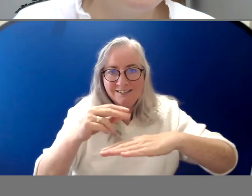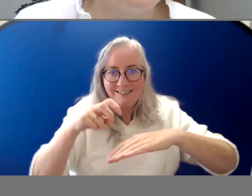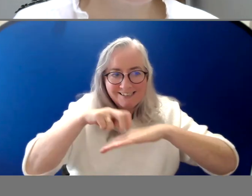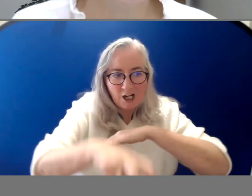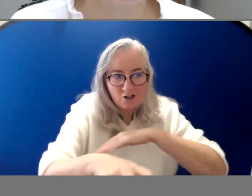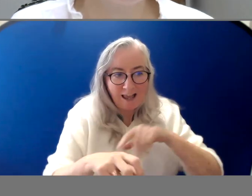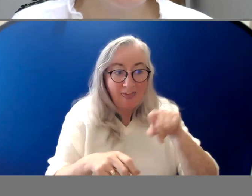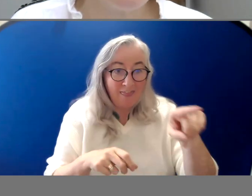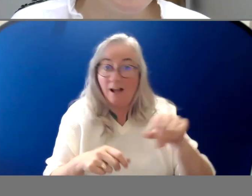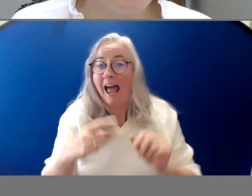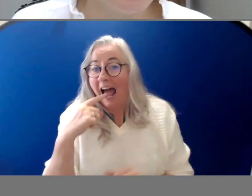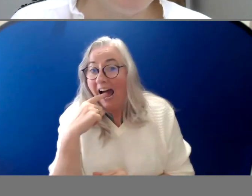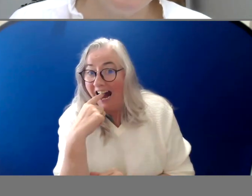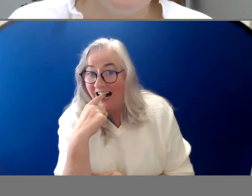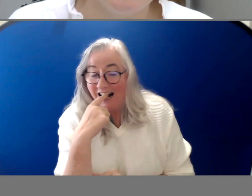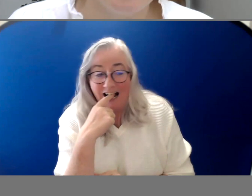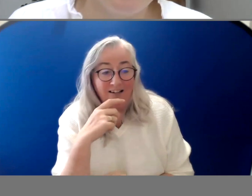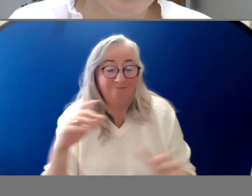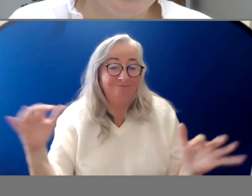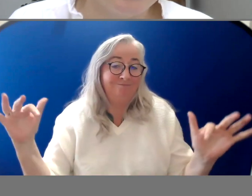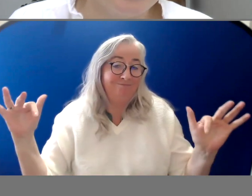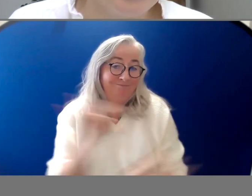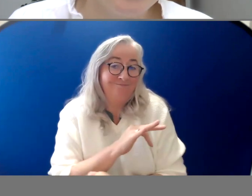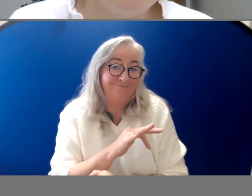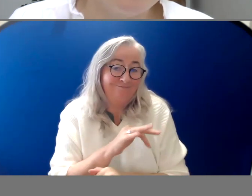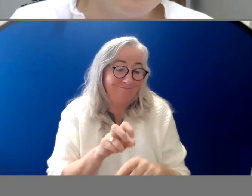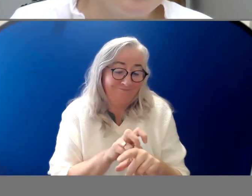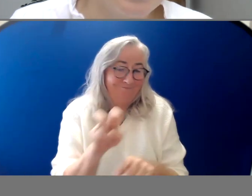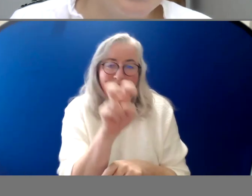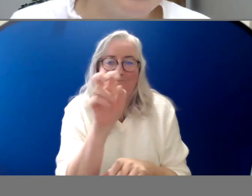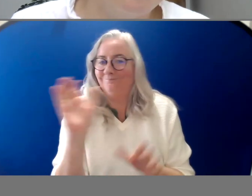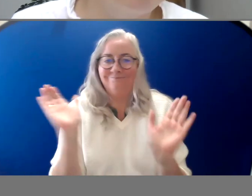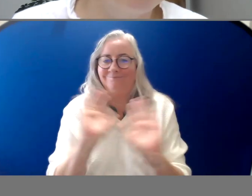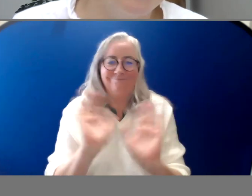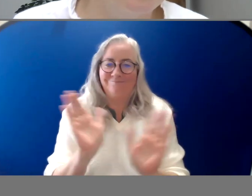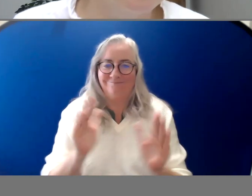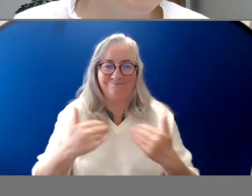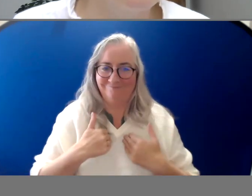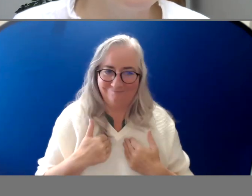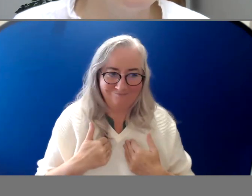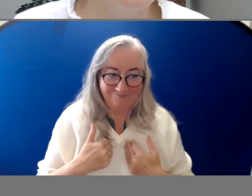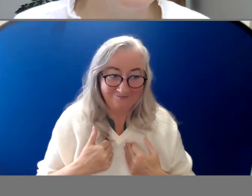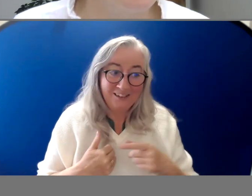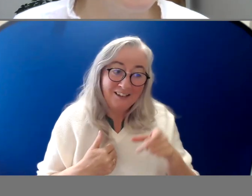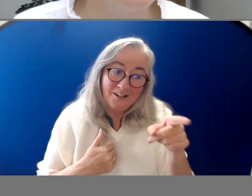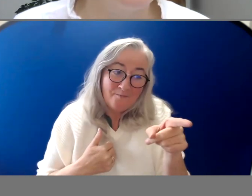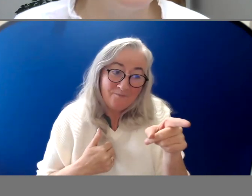me the absolute heebie-jeebies to go up and I suppose that look I you know I think as architects we